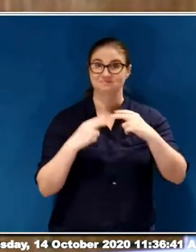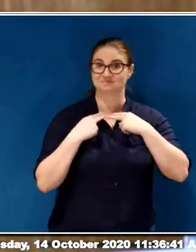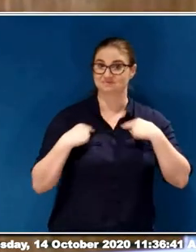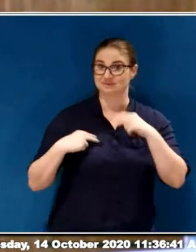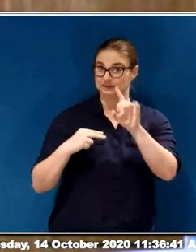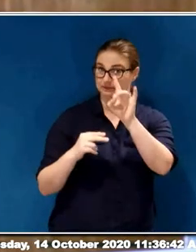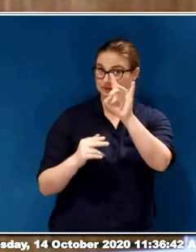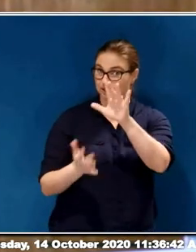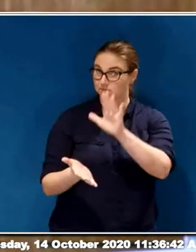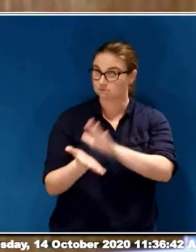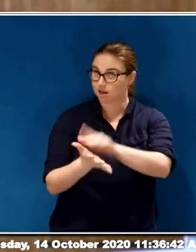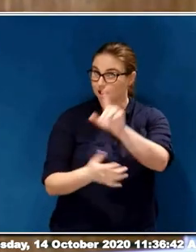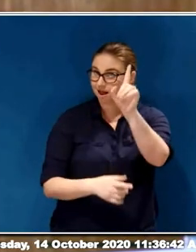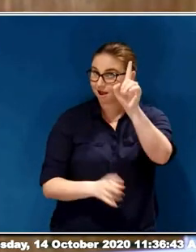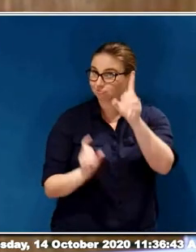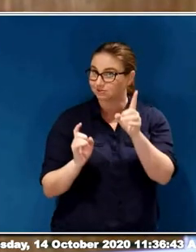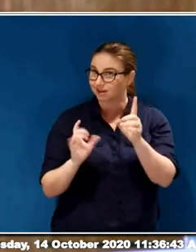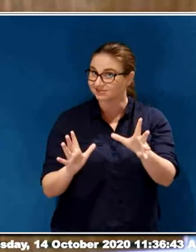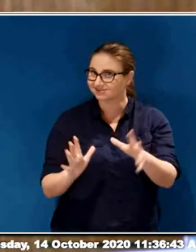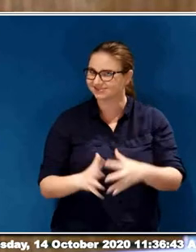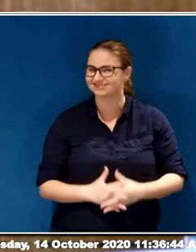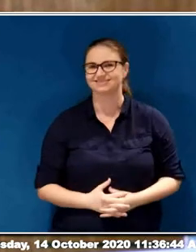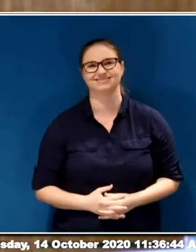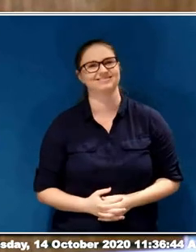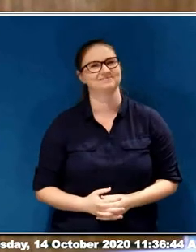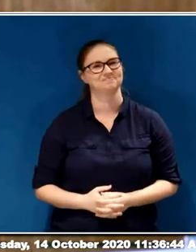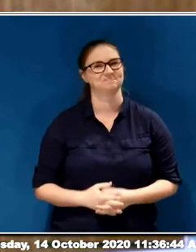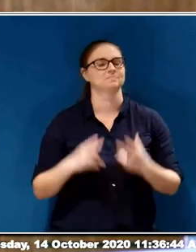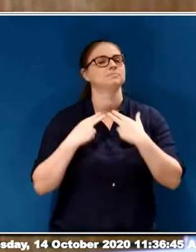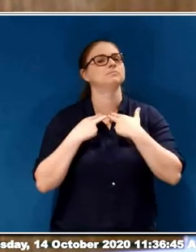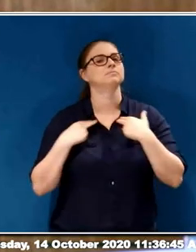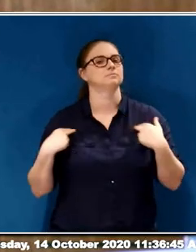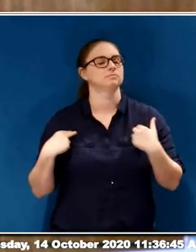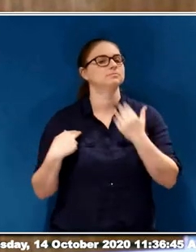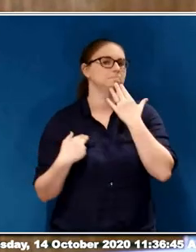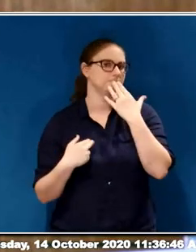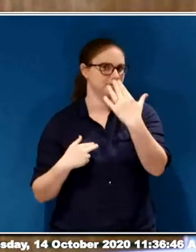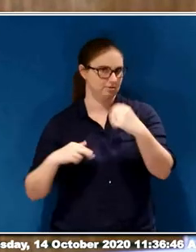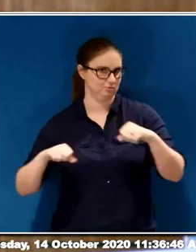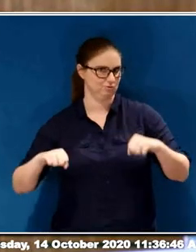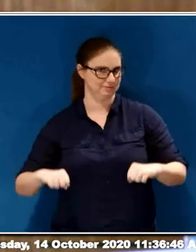Before the break I had asked you about --- so you indicated you received